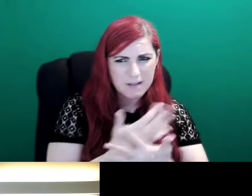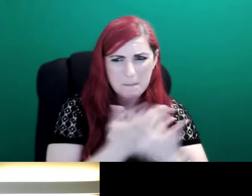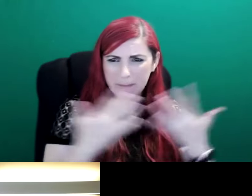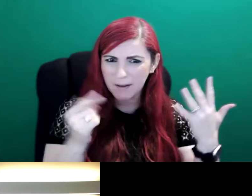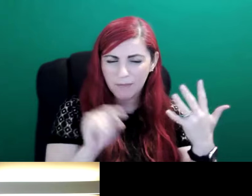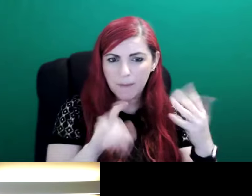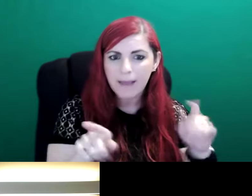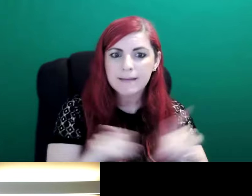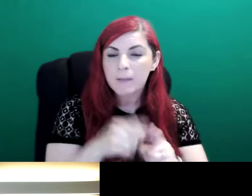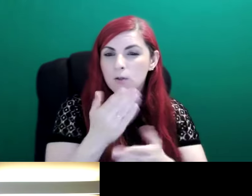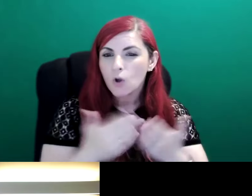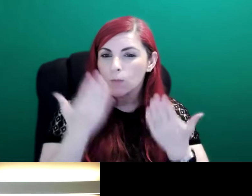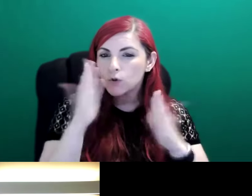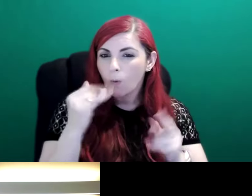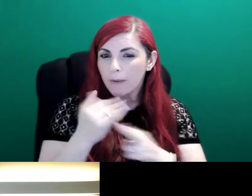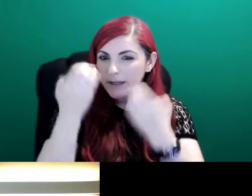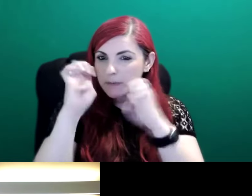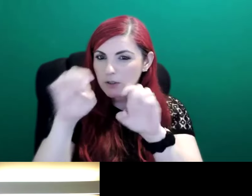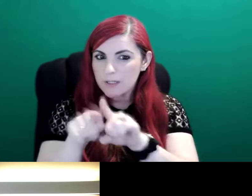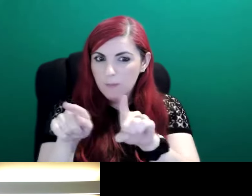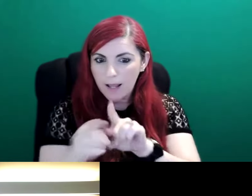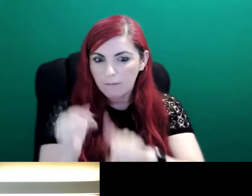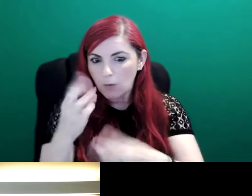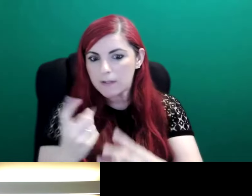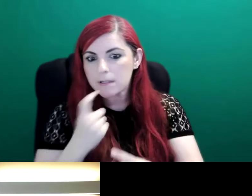exhibition, if you want a taster. So we have some of those preparatory drawings. Now,